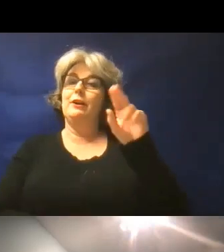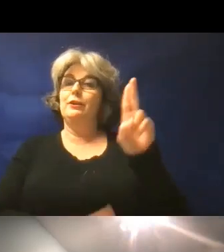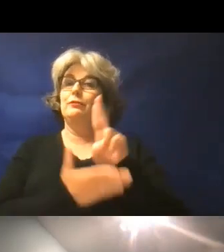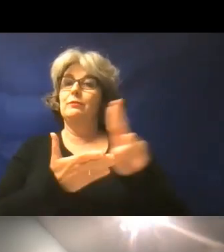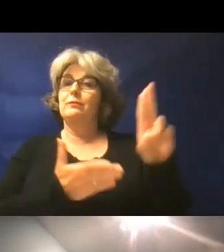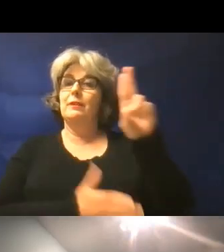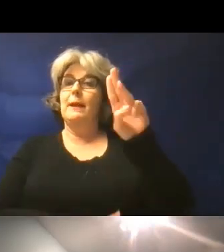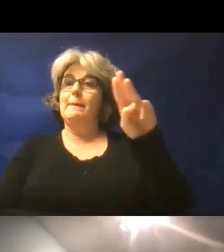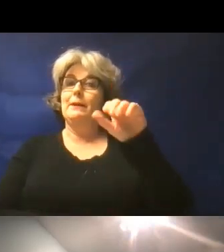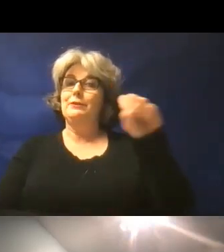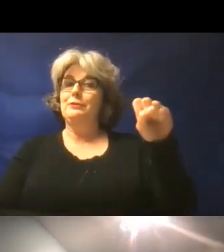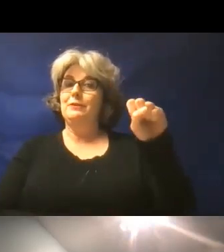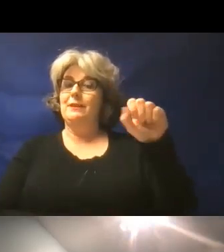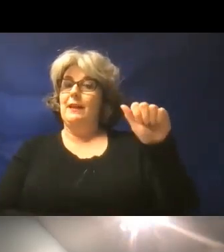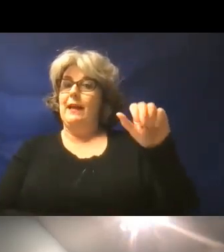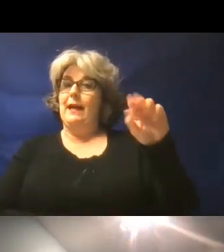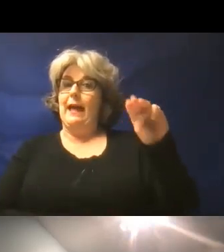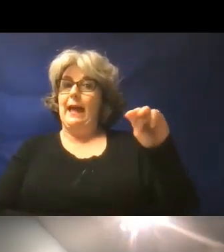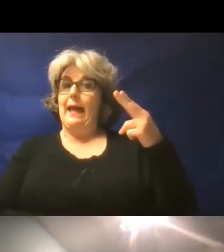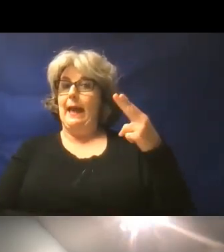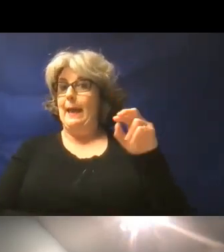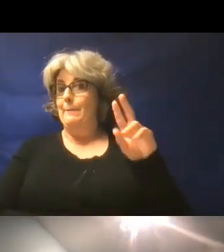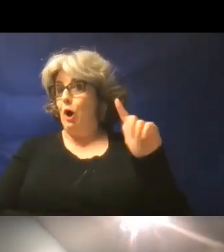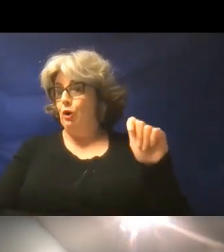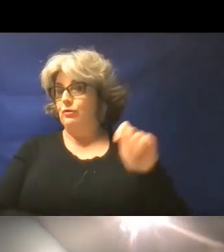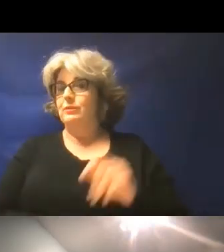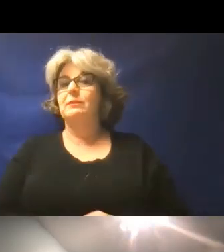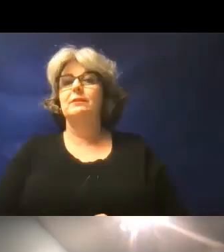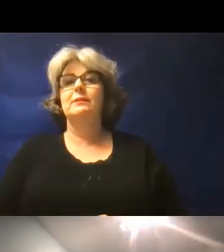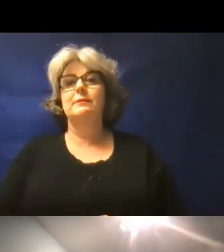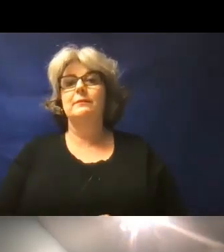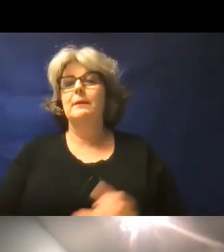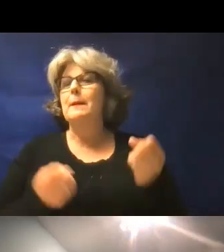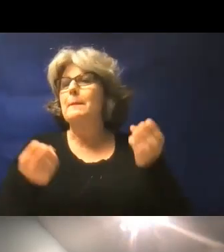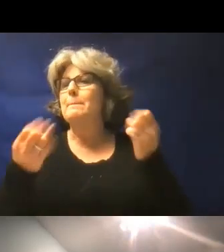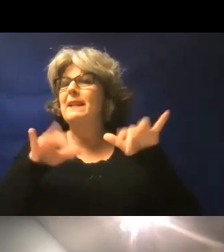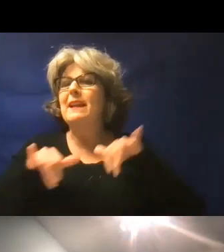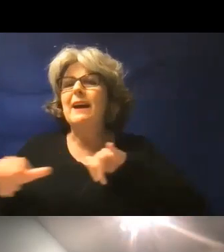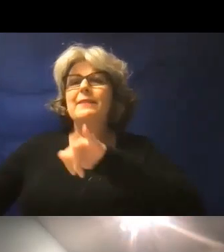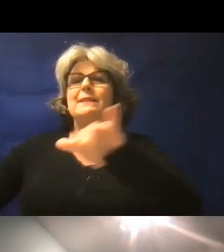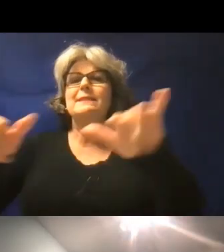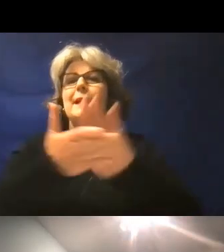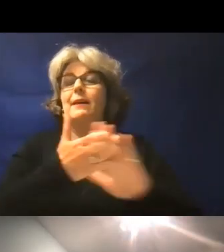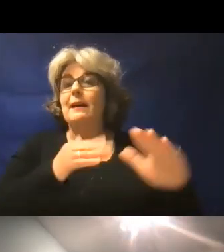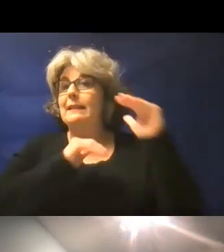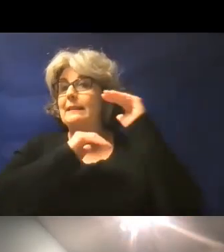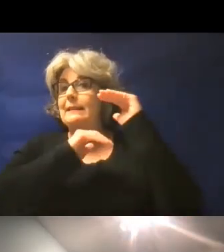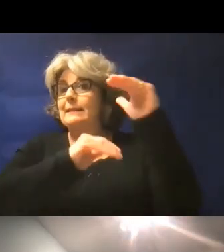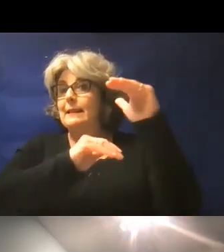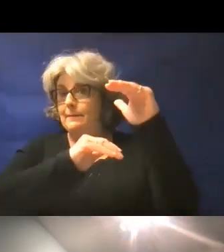have unlike I would say a lot of us institutions we did not restrict international mobility in this